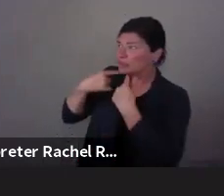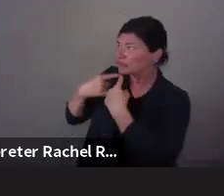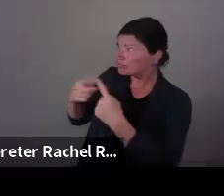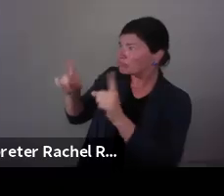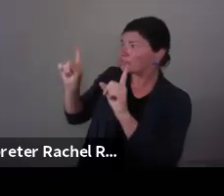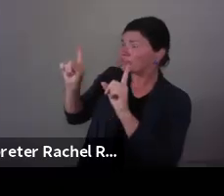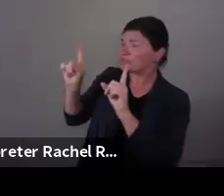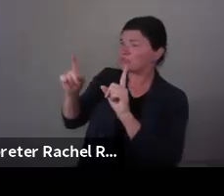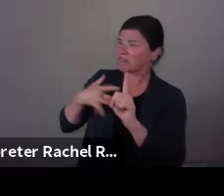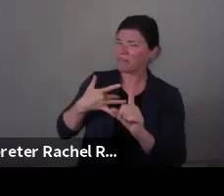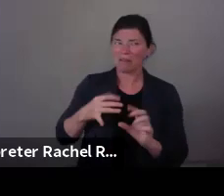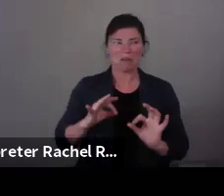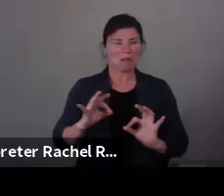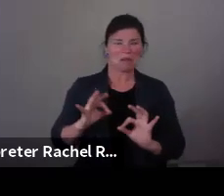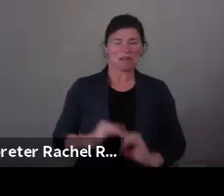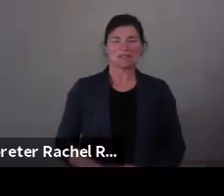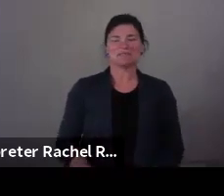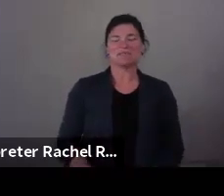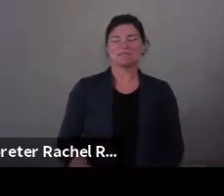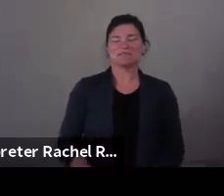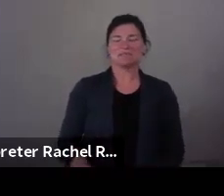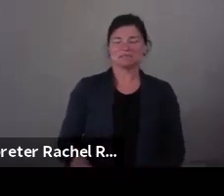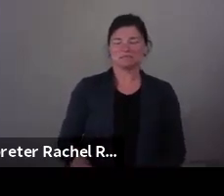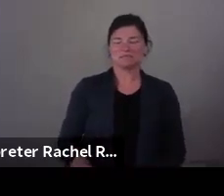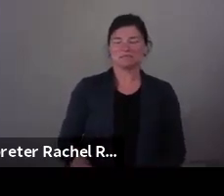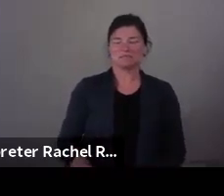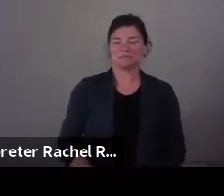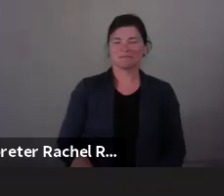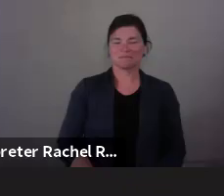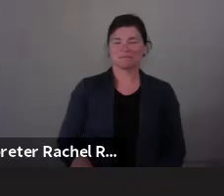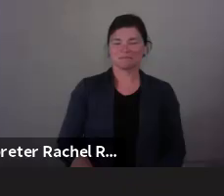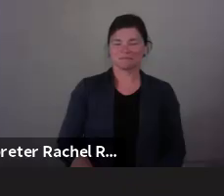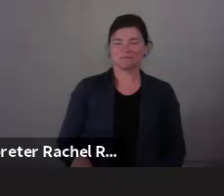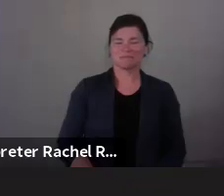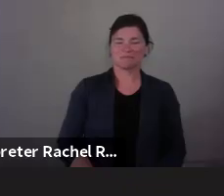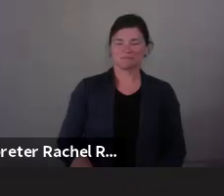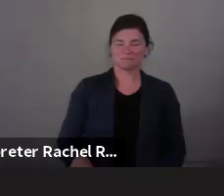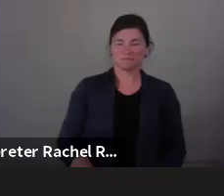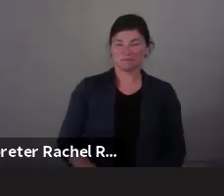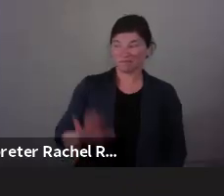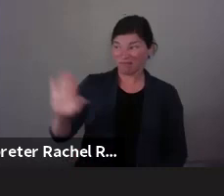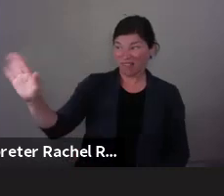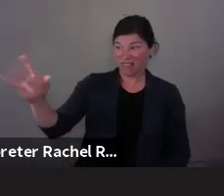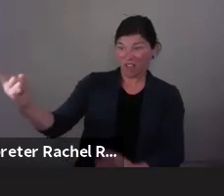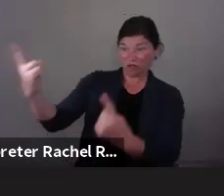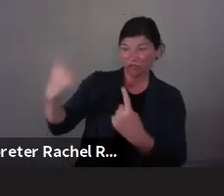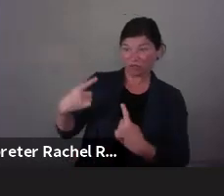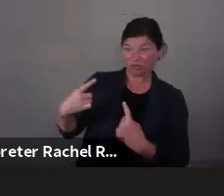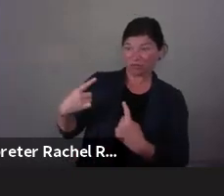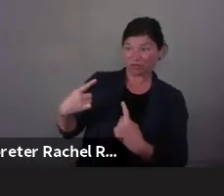I even shared this on Facebook. I told my page and the I told the